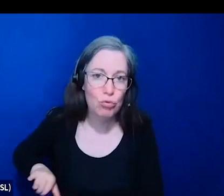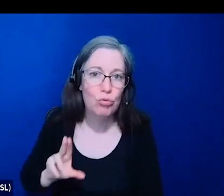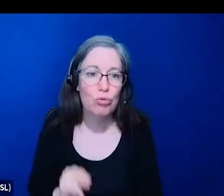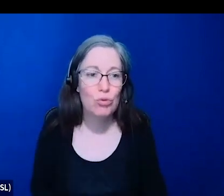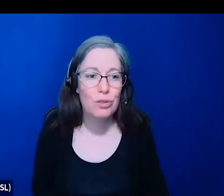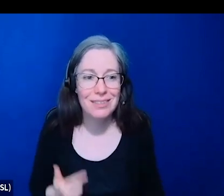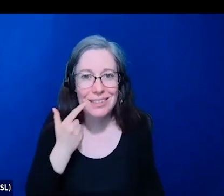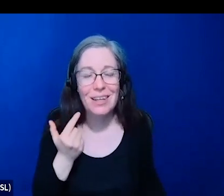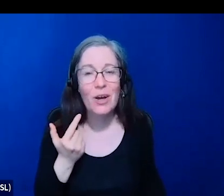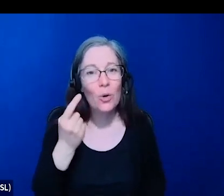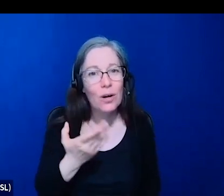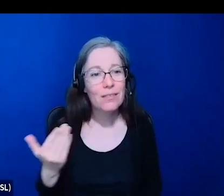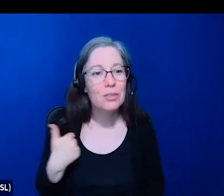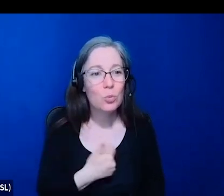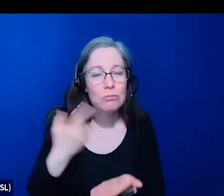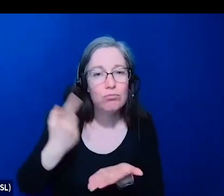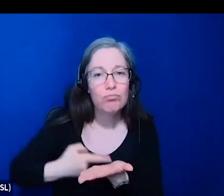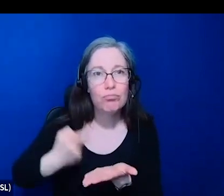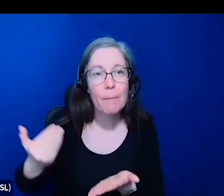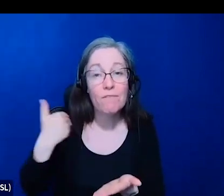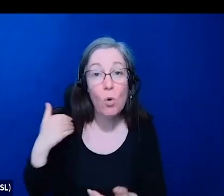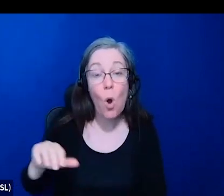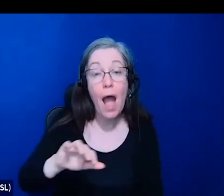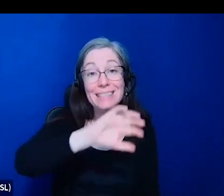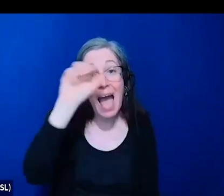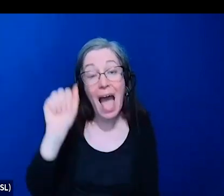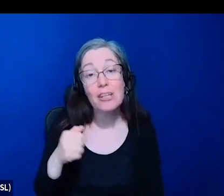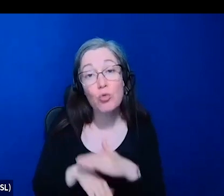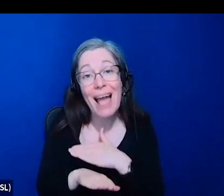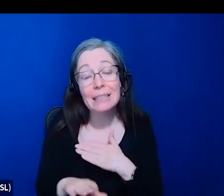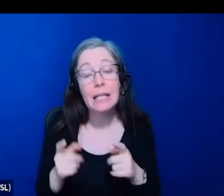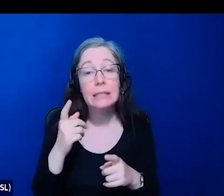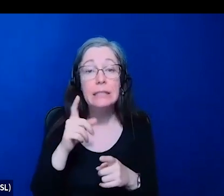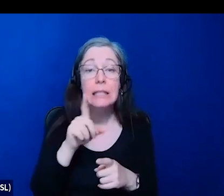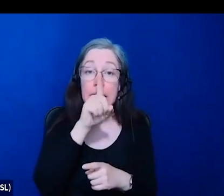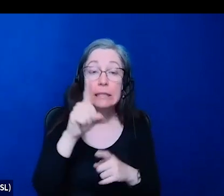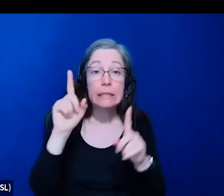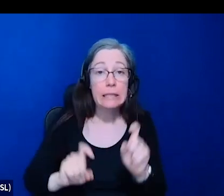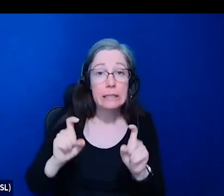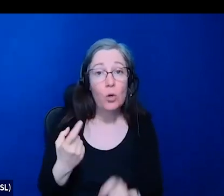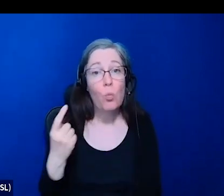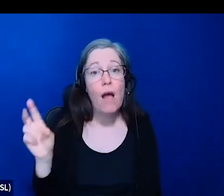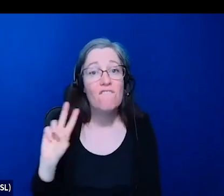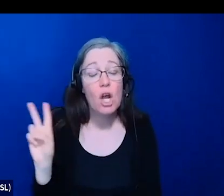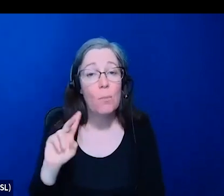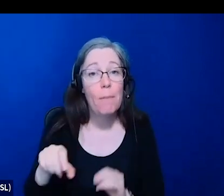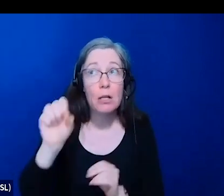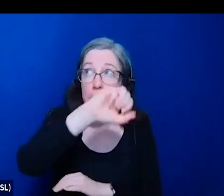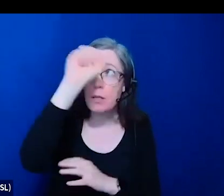that we talked about before is that AstroAccess is testing one of the variables about space, which is microgravity.